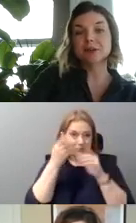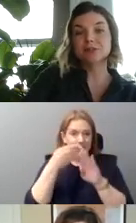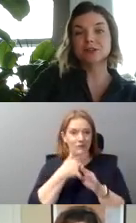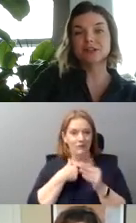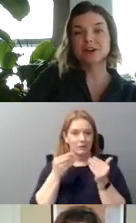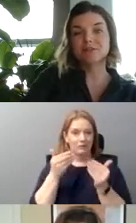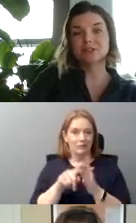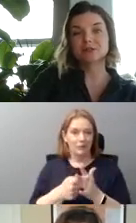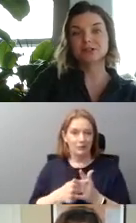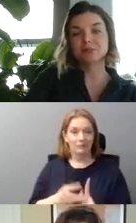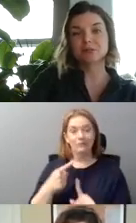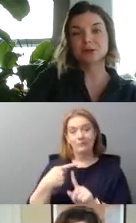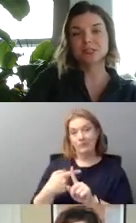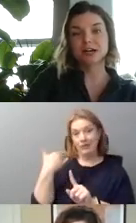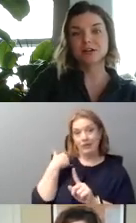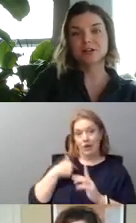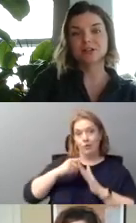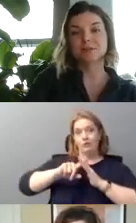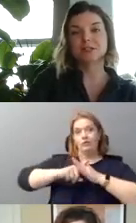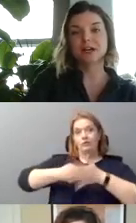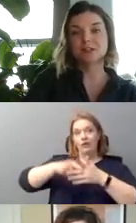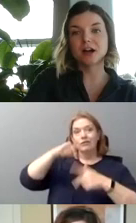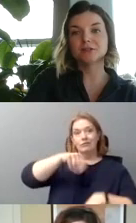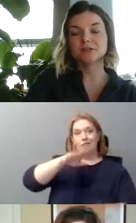month we kicked off this road trip in Boise, Idaho at The James Castle House,